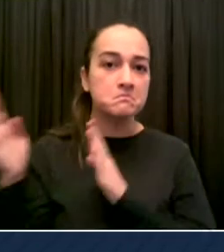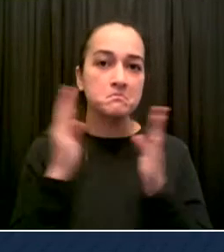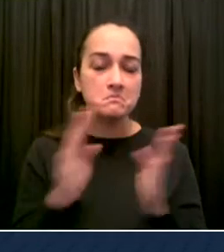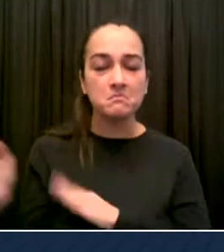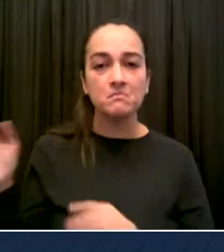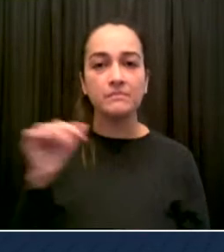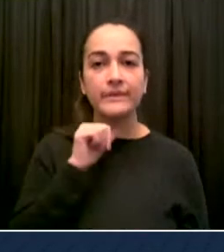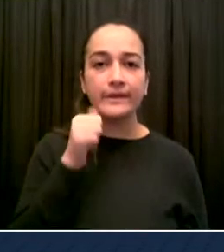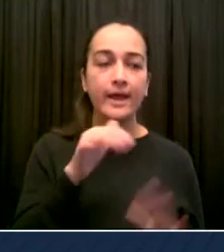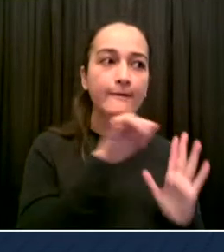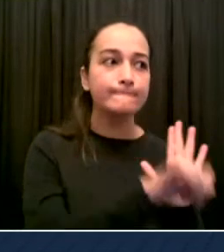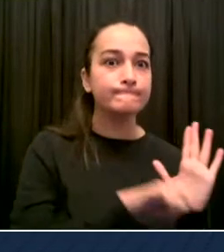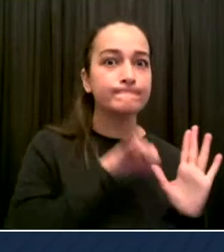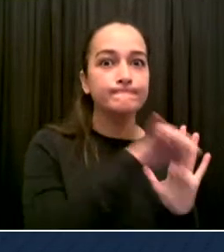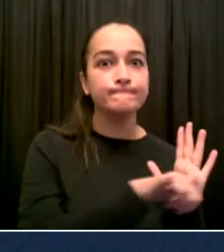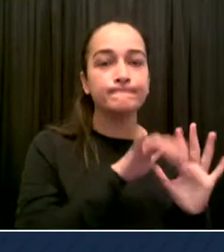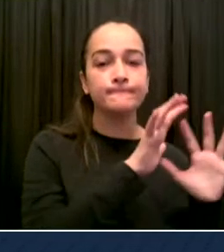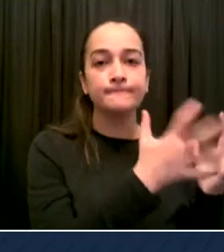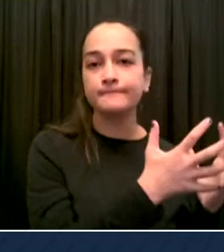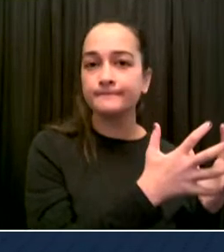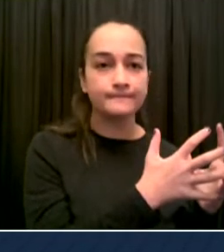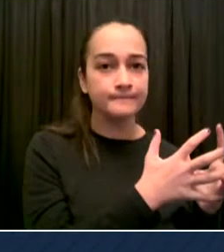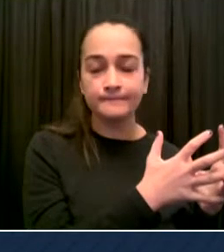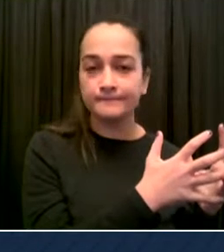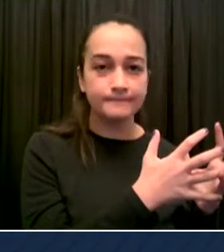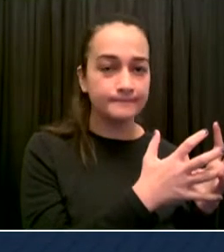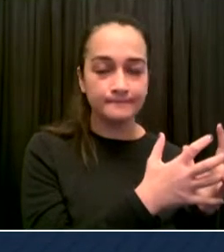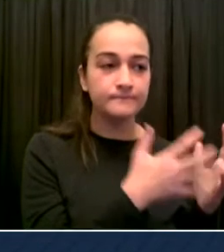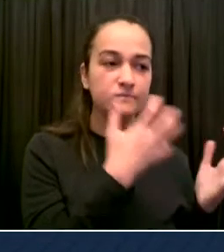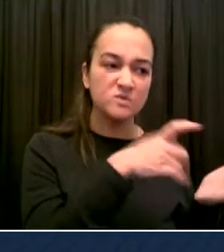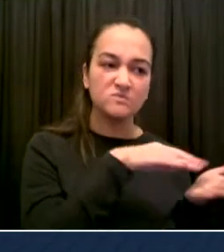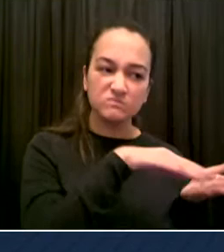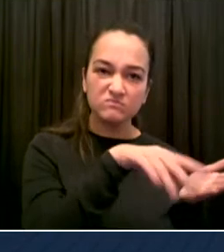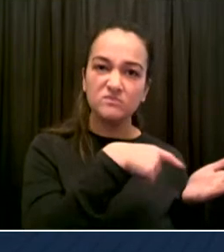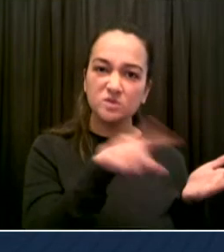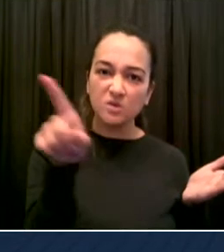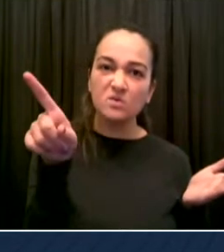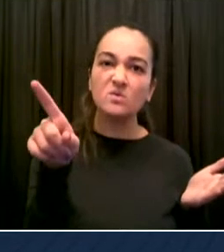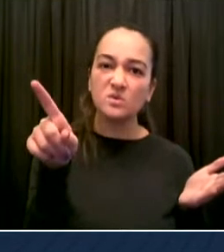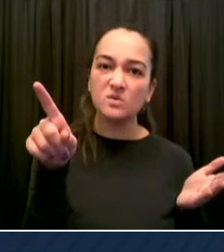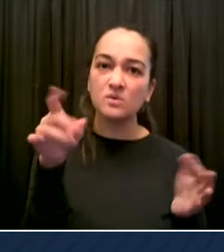NONVIOLENT OFFENDERS. USING SUPERVISED RELEASE INSTEAD OF PRETRIAL AT RIKERS